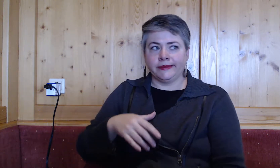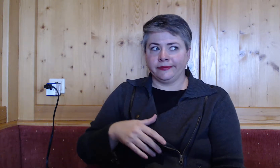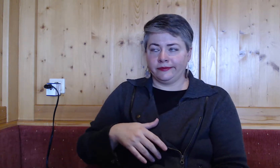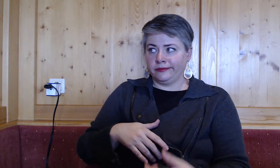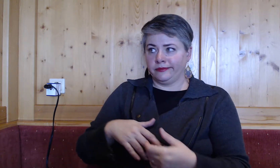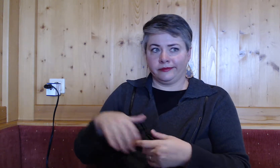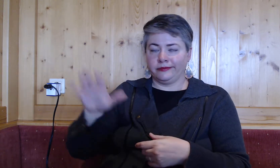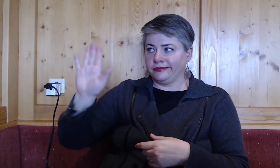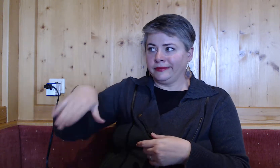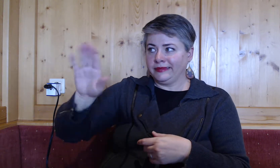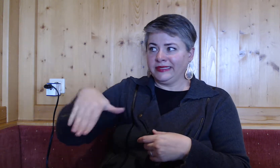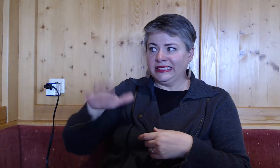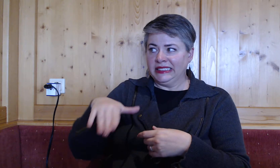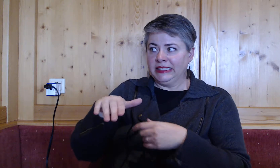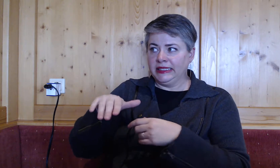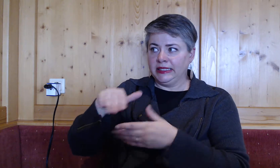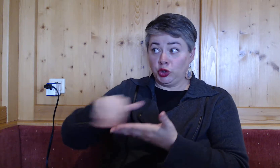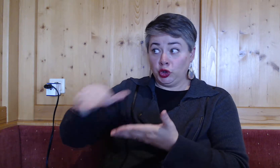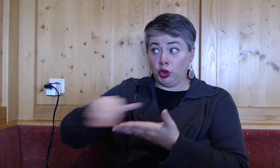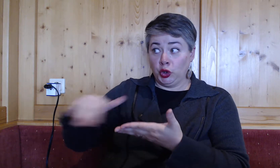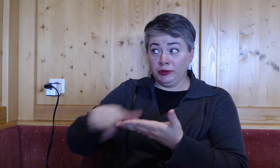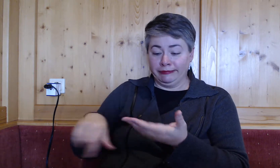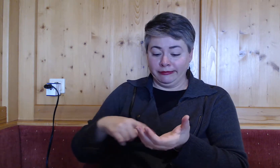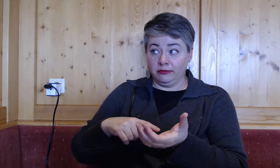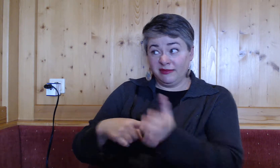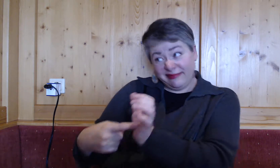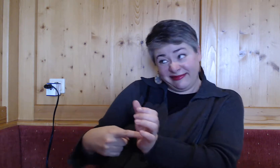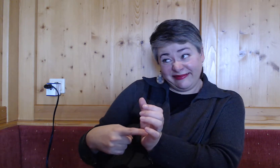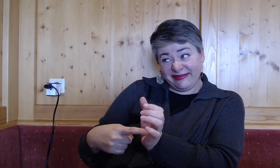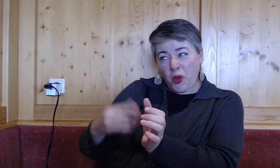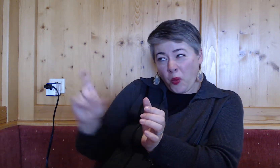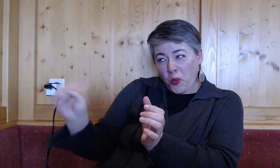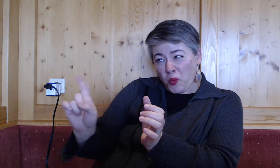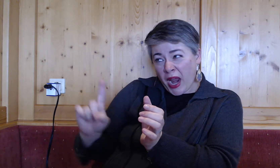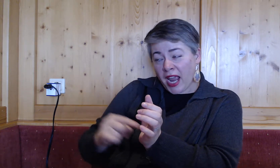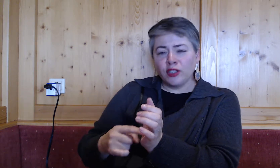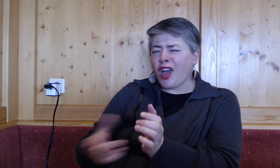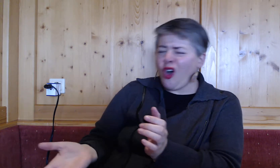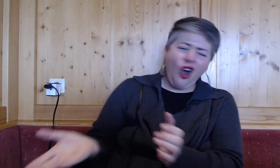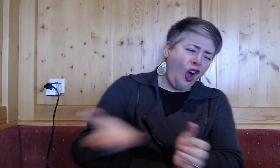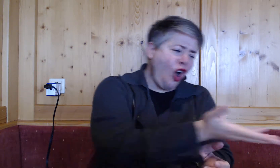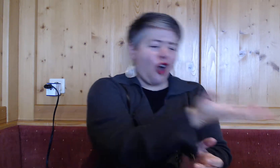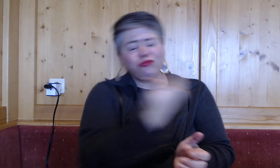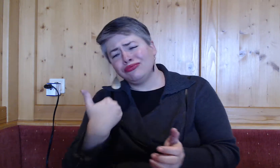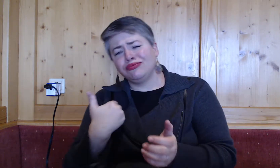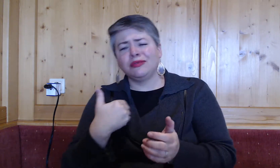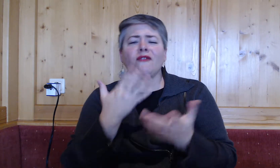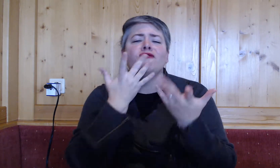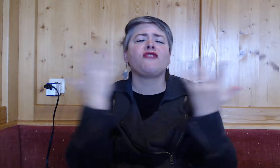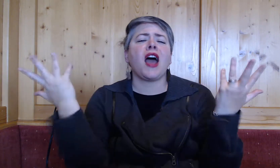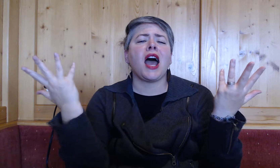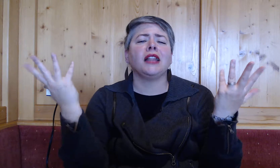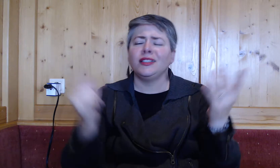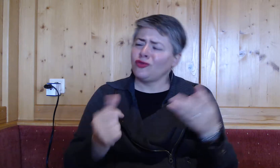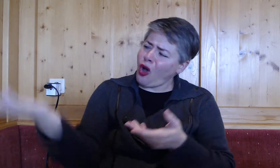In my best Germ-glish, "excuse me, where is this?" This friendly woman is amazing and shows me the way